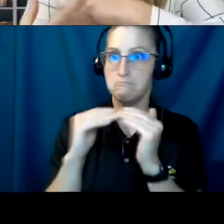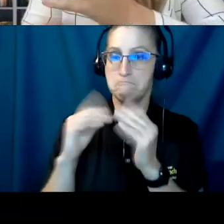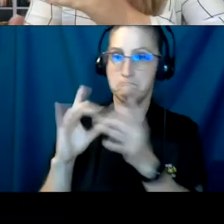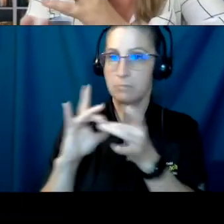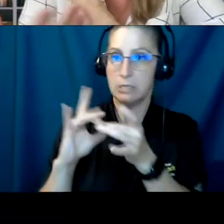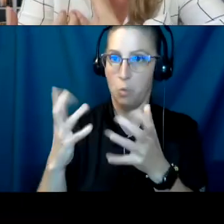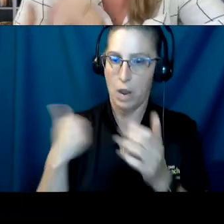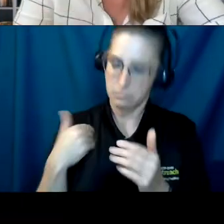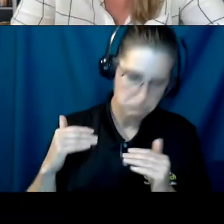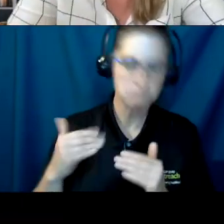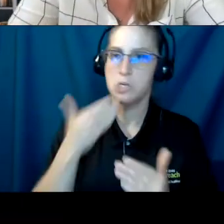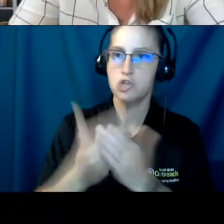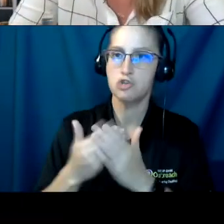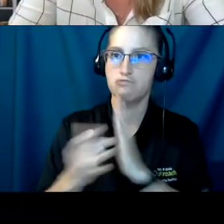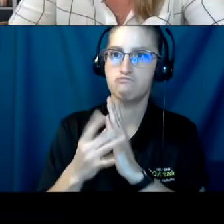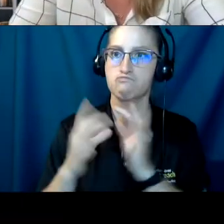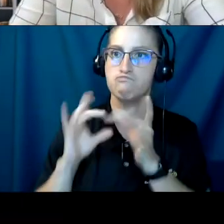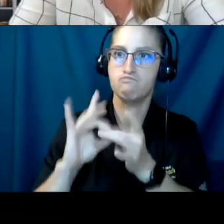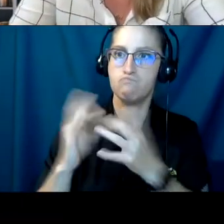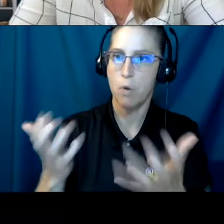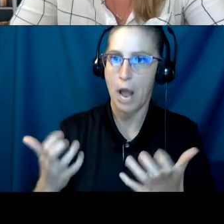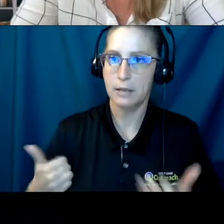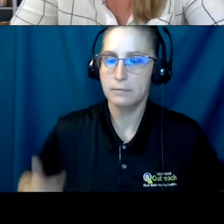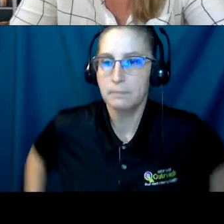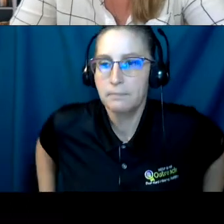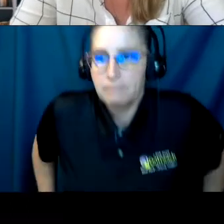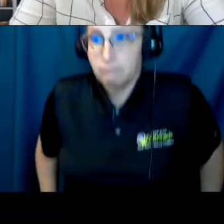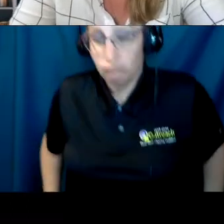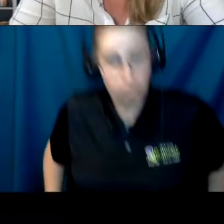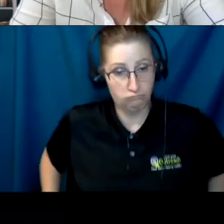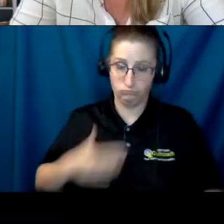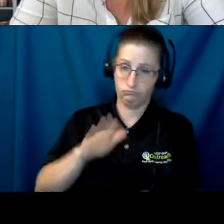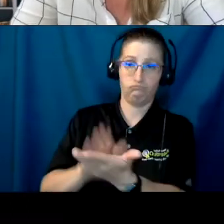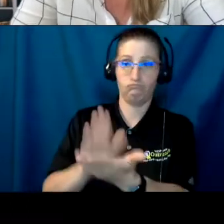form that good peer relationship. I would give them compliments. I mean, I would say